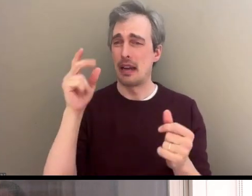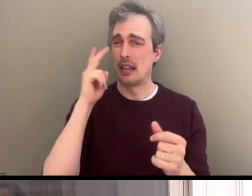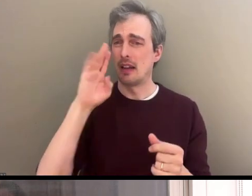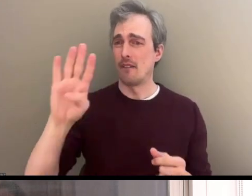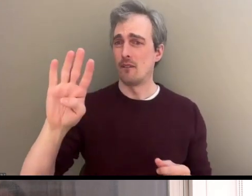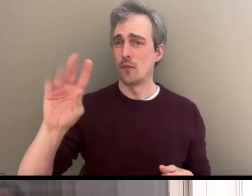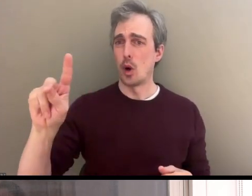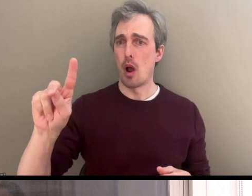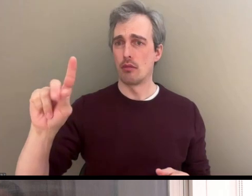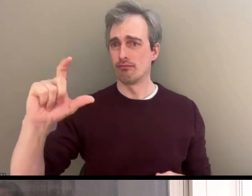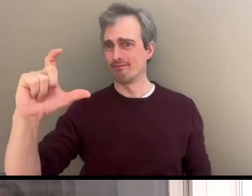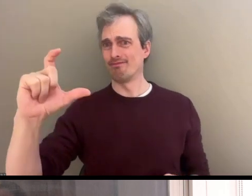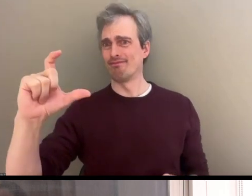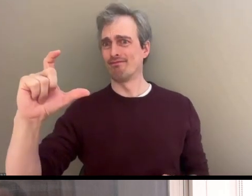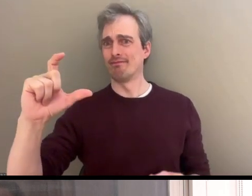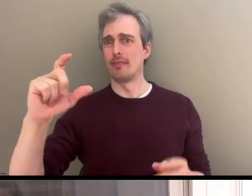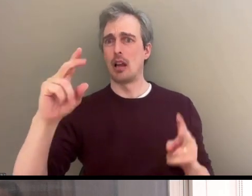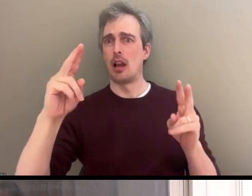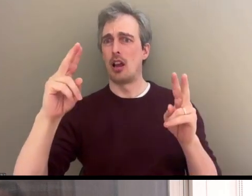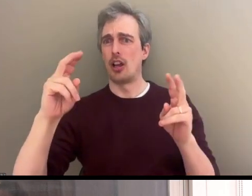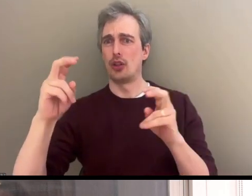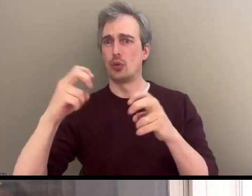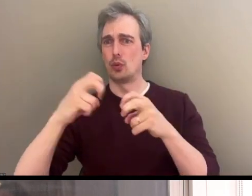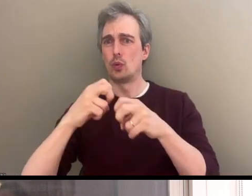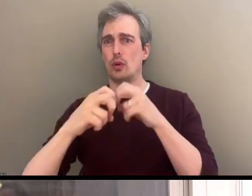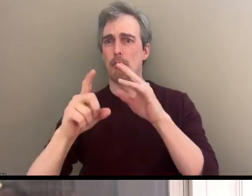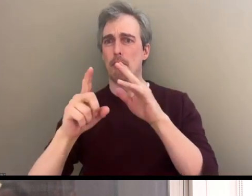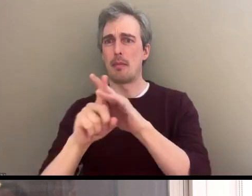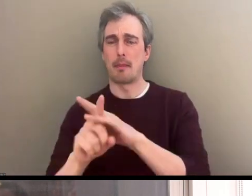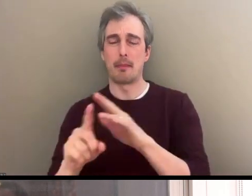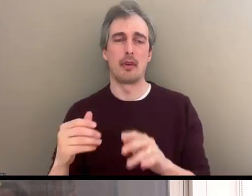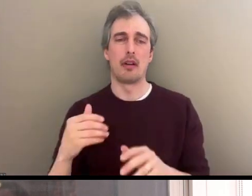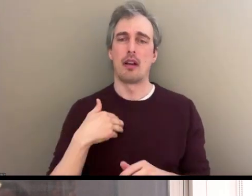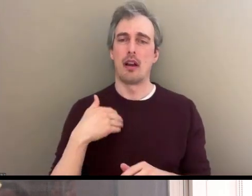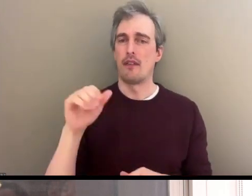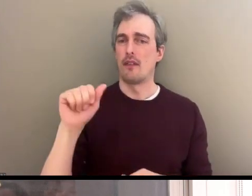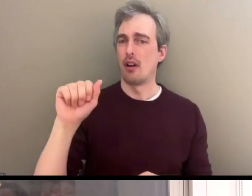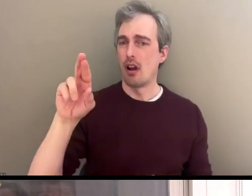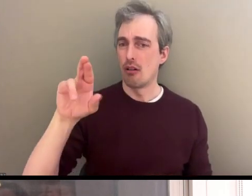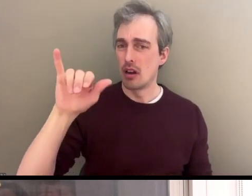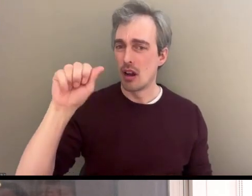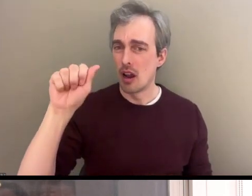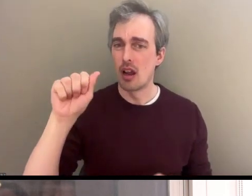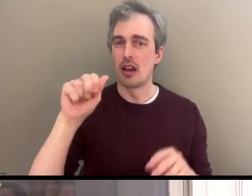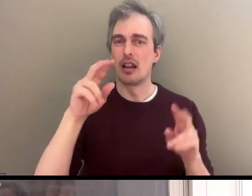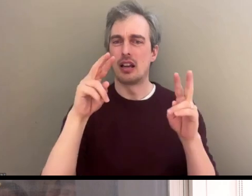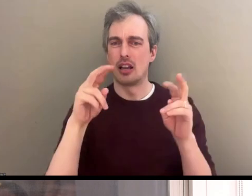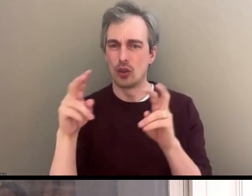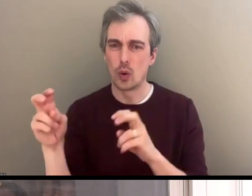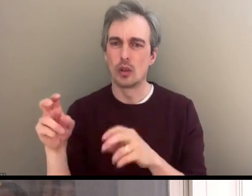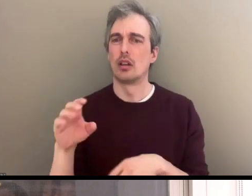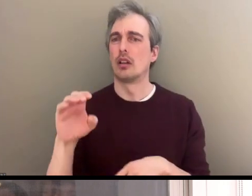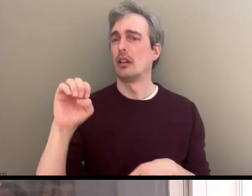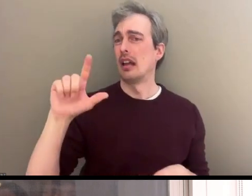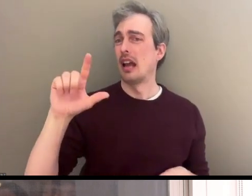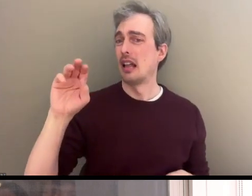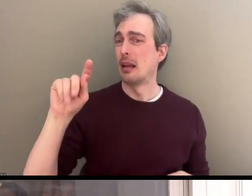So you have total issues such as ARIA, the roles, elements must meet minimum color